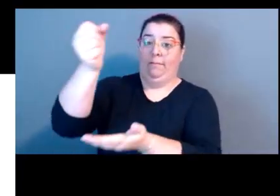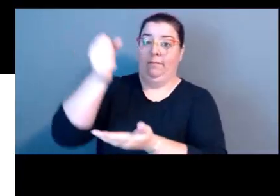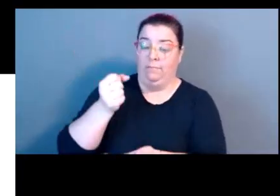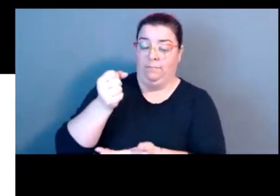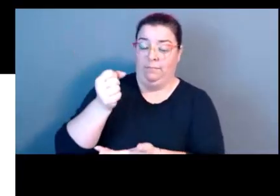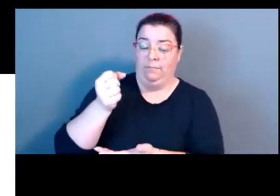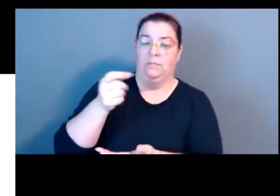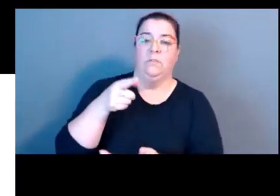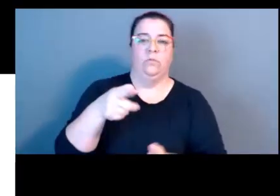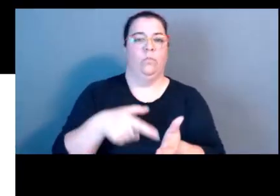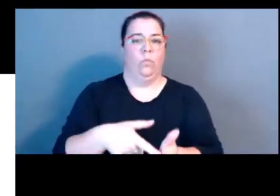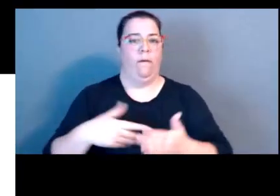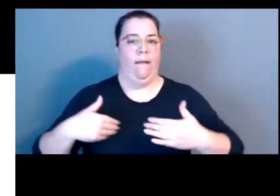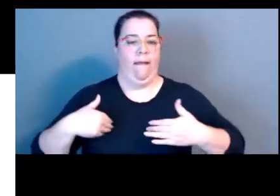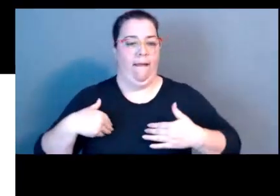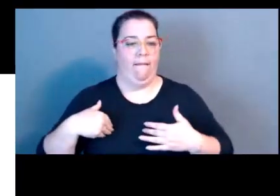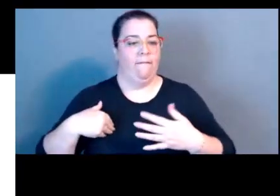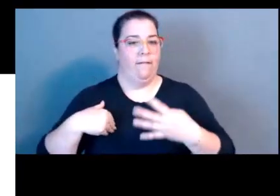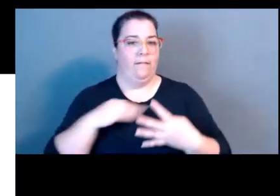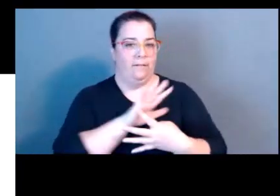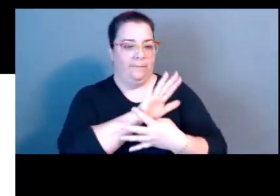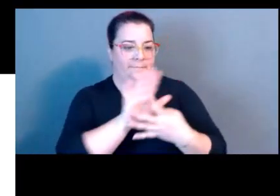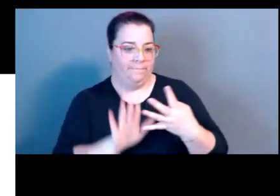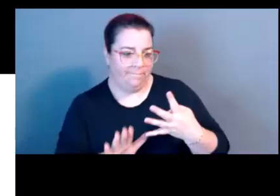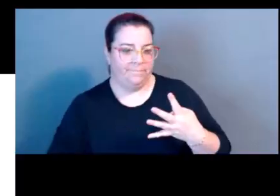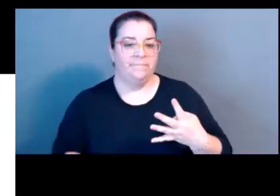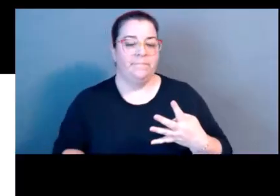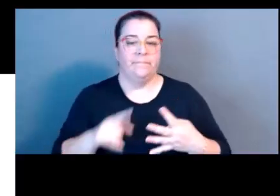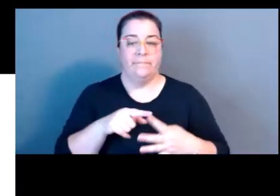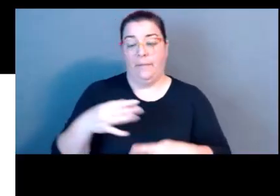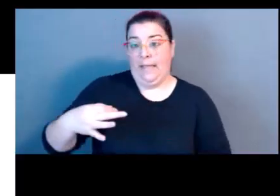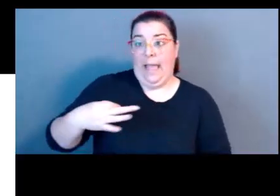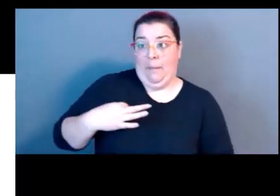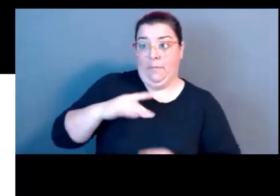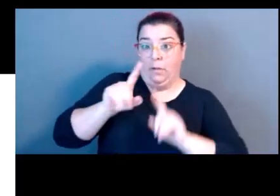the following: your answers to the application questions,